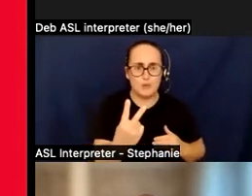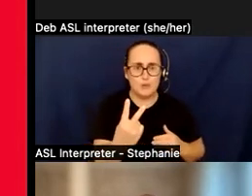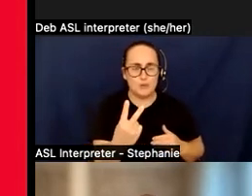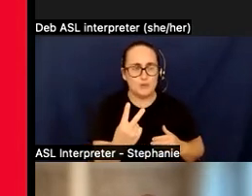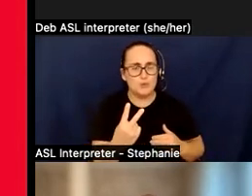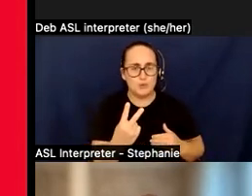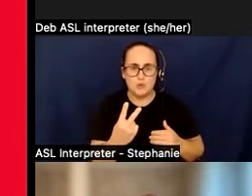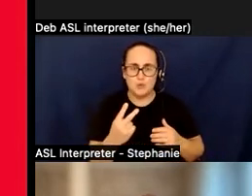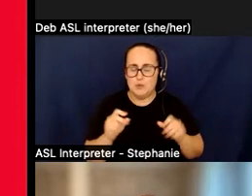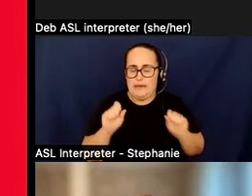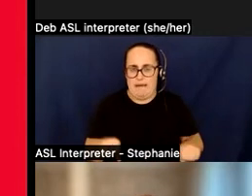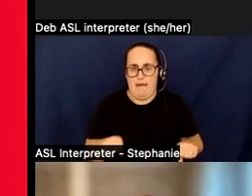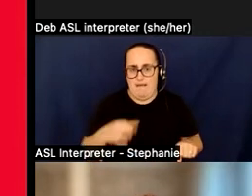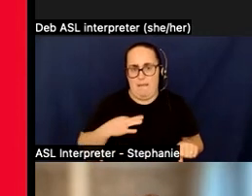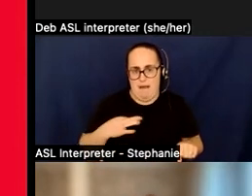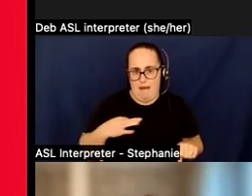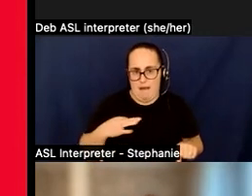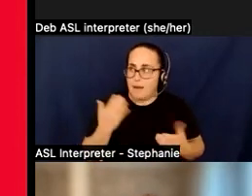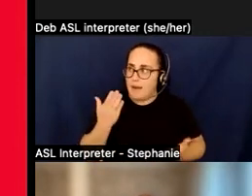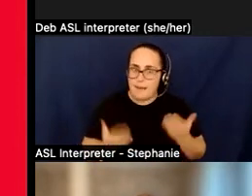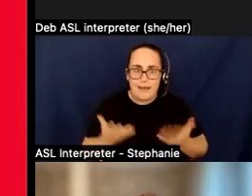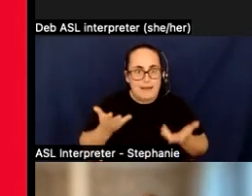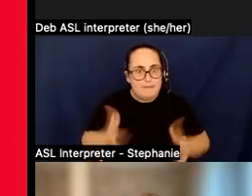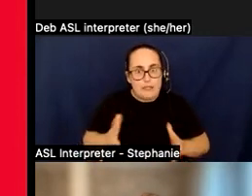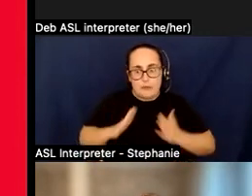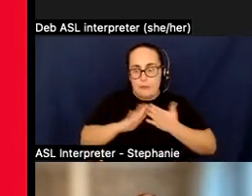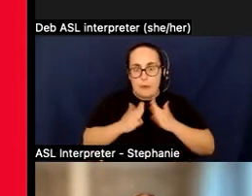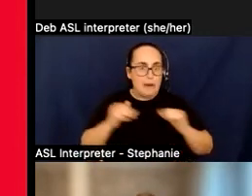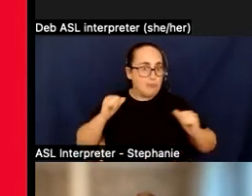and you want to do another version that's maybe a little bit larger,